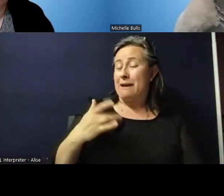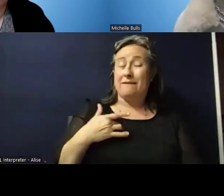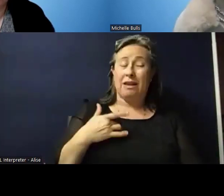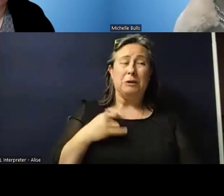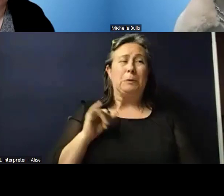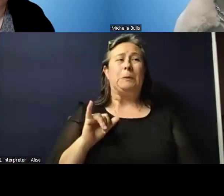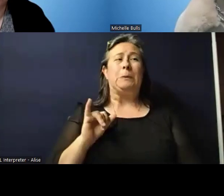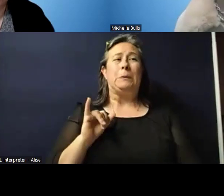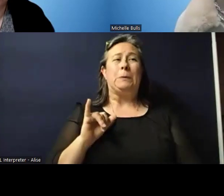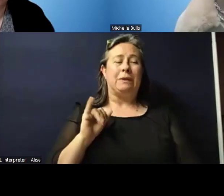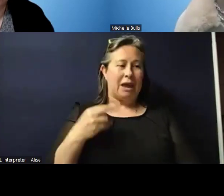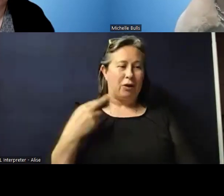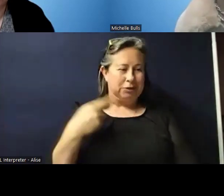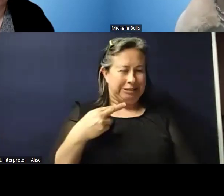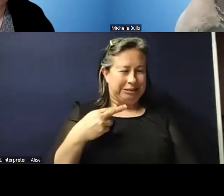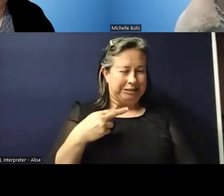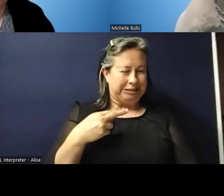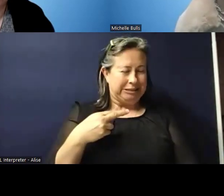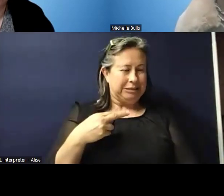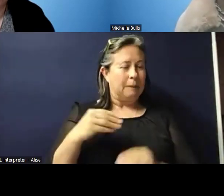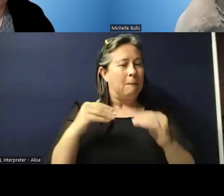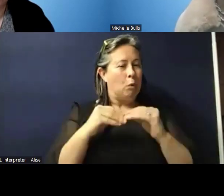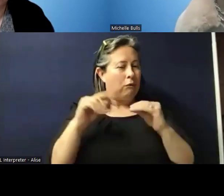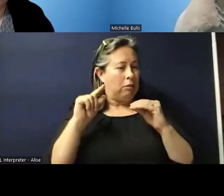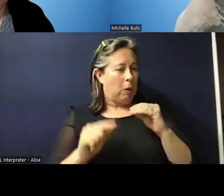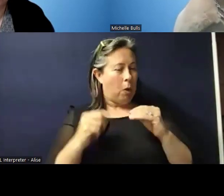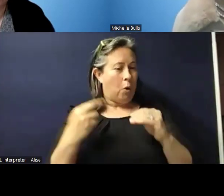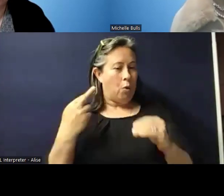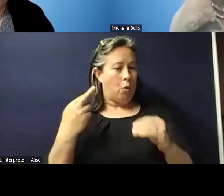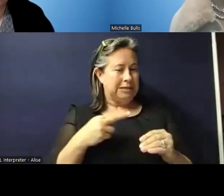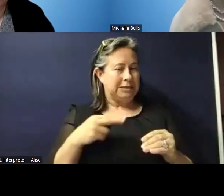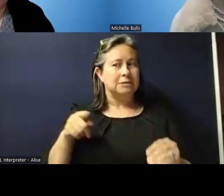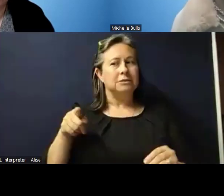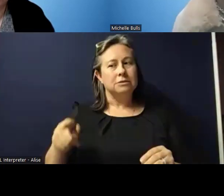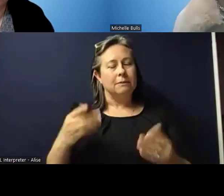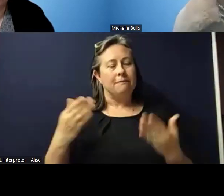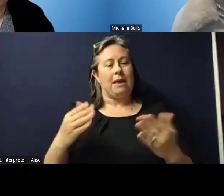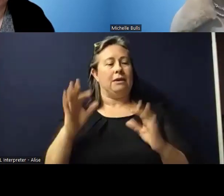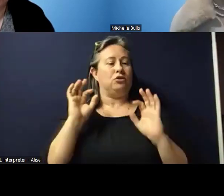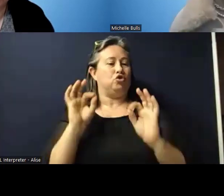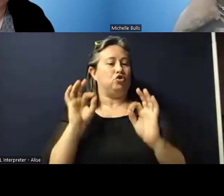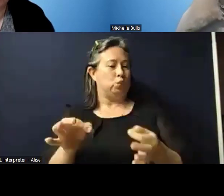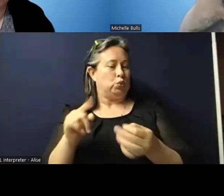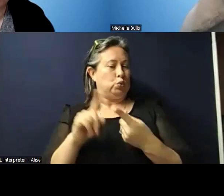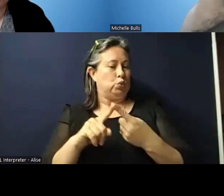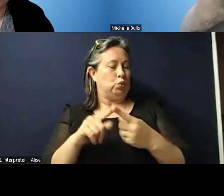with that award itself is lower risk, and they may choose to put that award under SNAP.